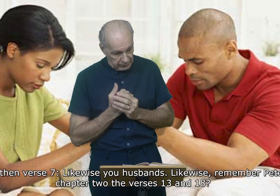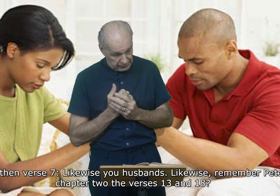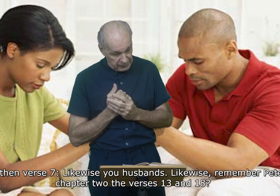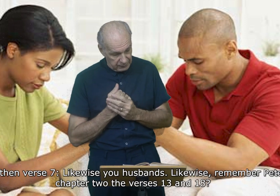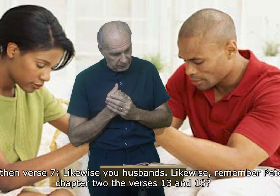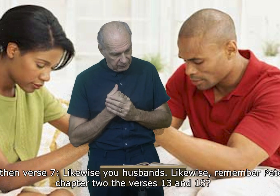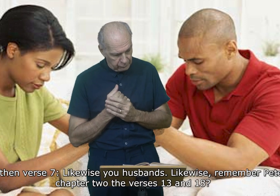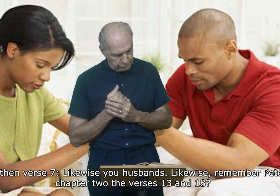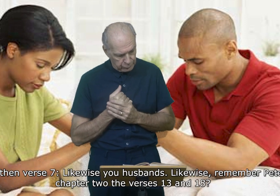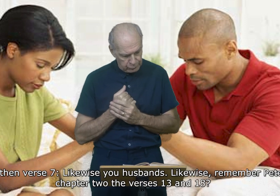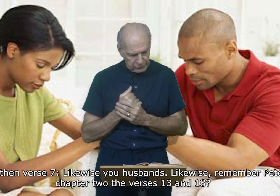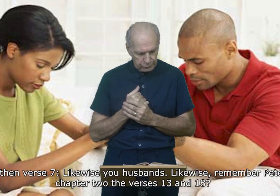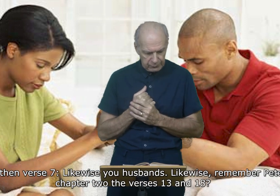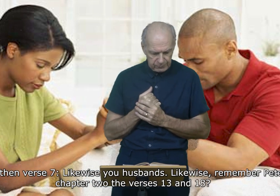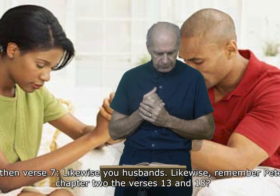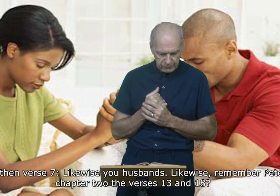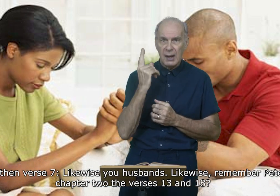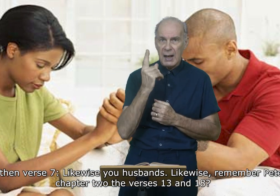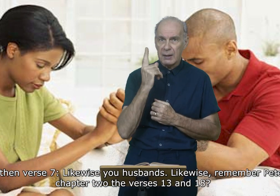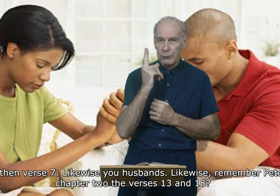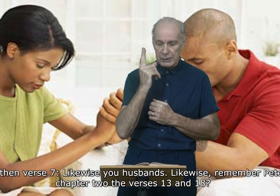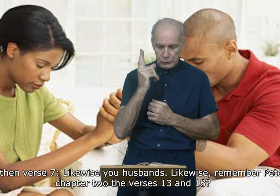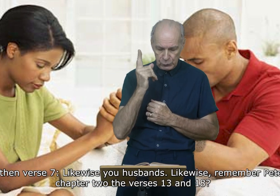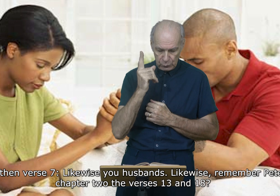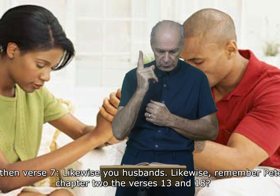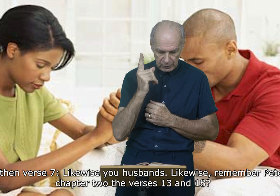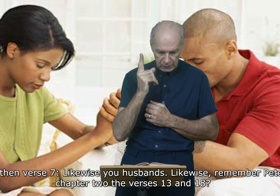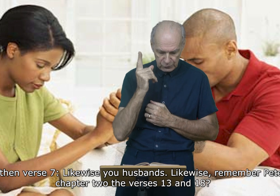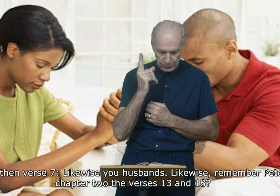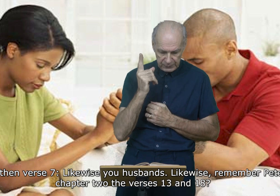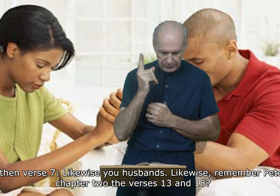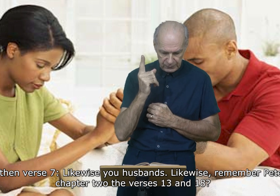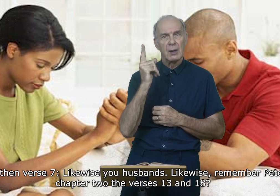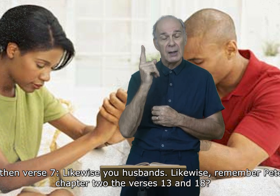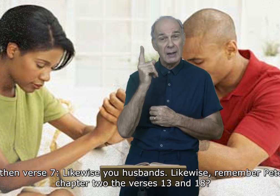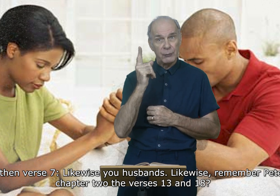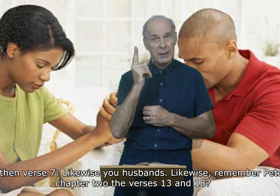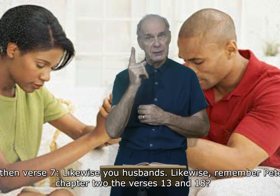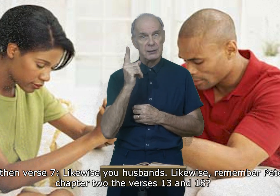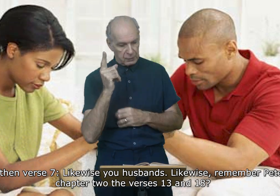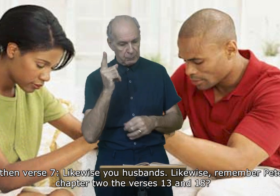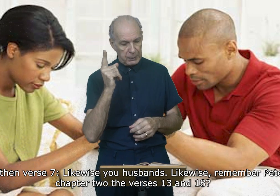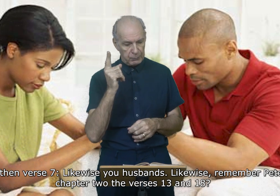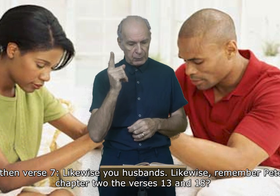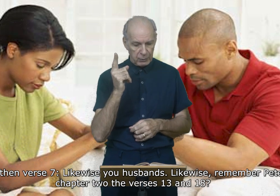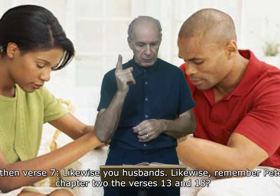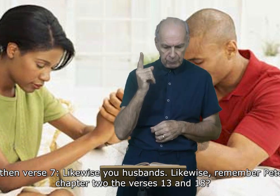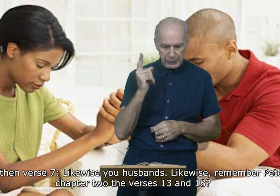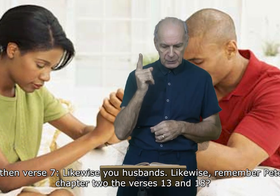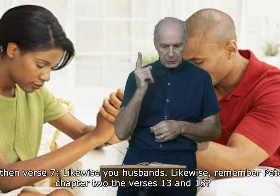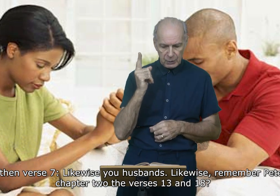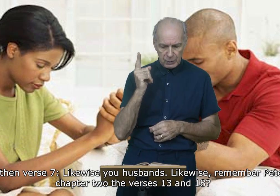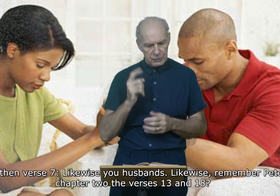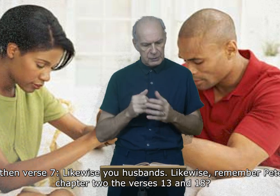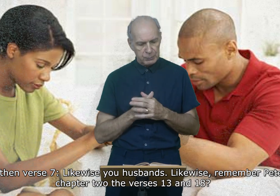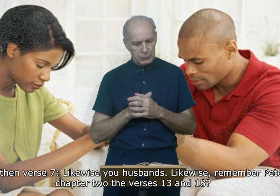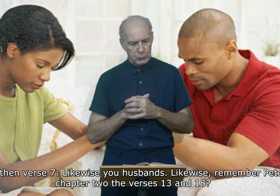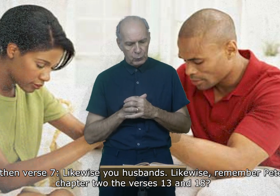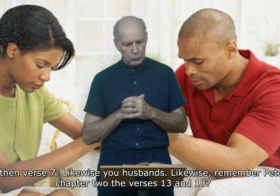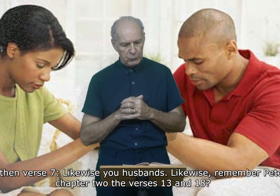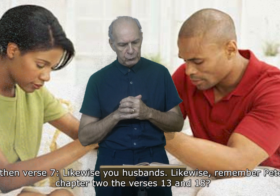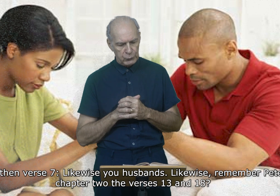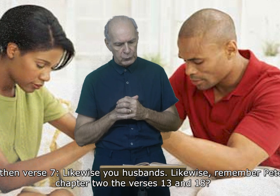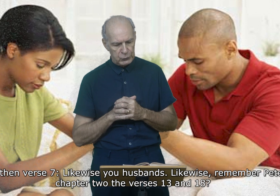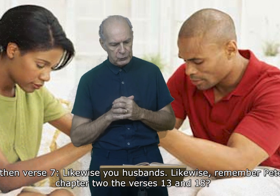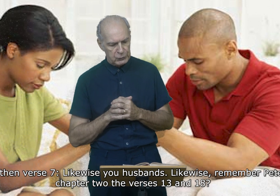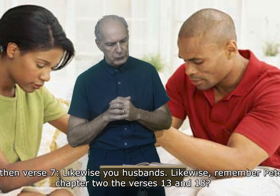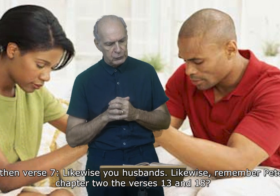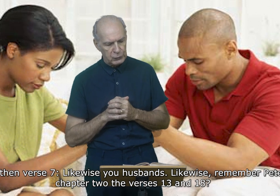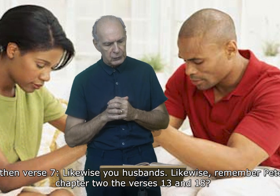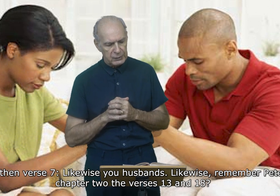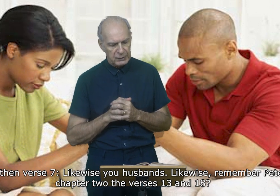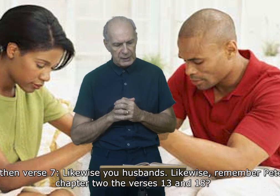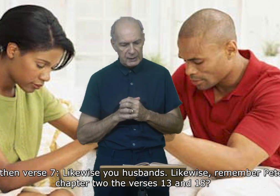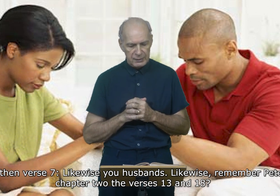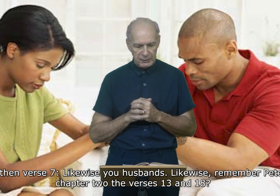And then verse 7: Likewise you husbands. Likewise, remember Peter chapter two the verses 13 and 18?